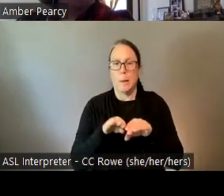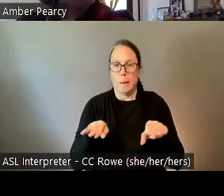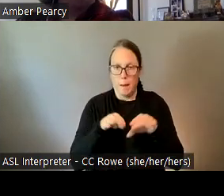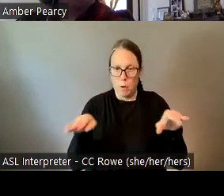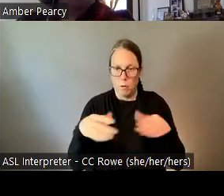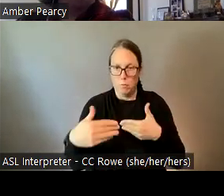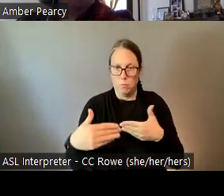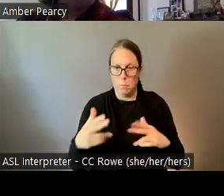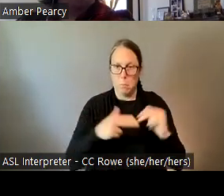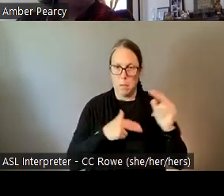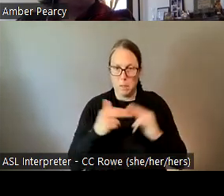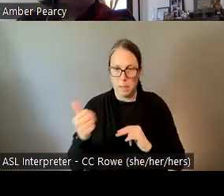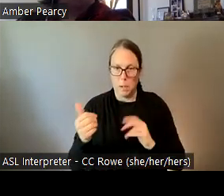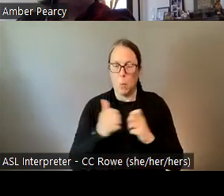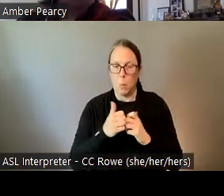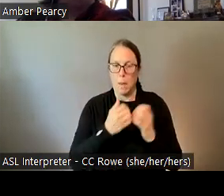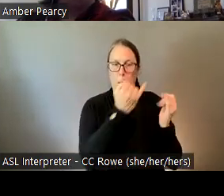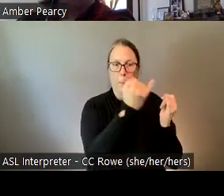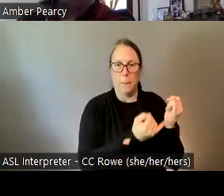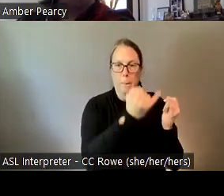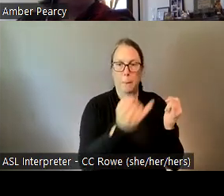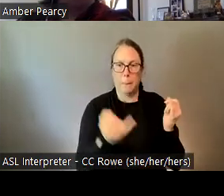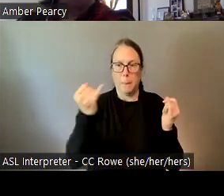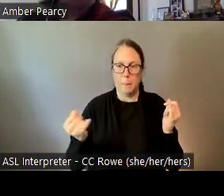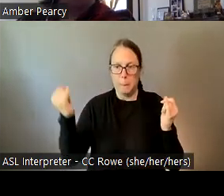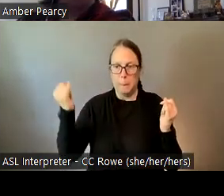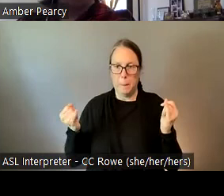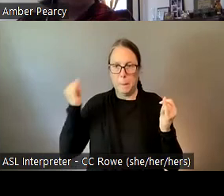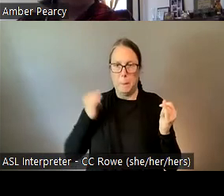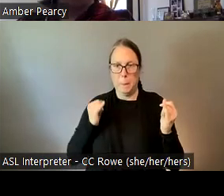which surround it in front of a body of water underneath a blue sky.